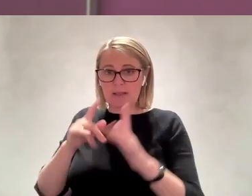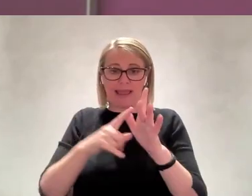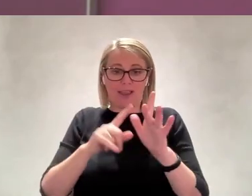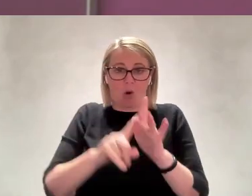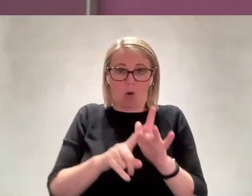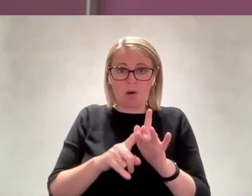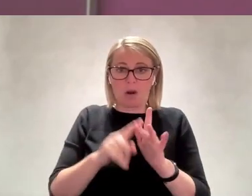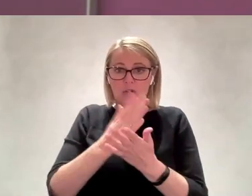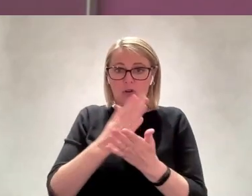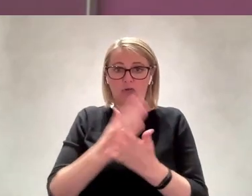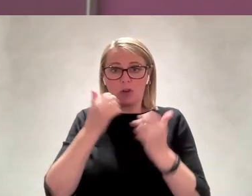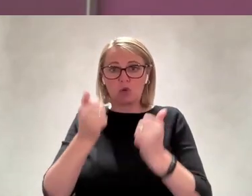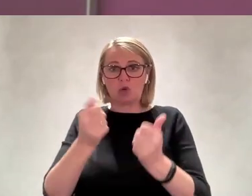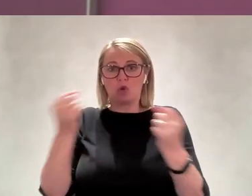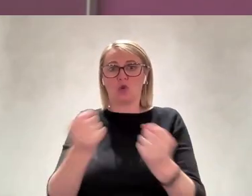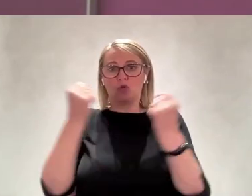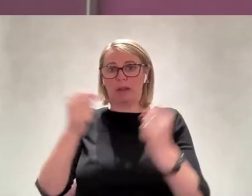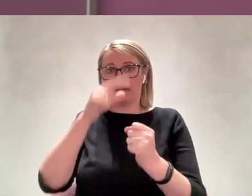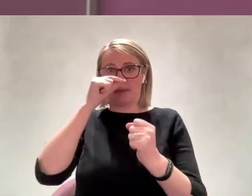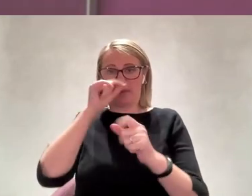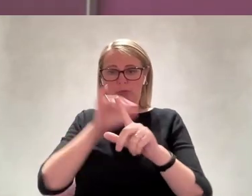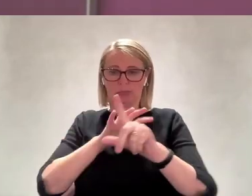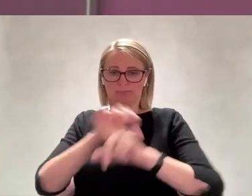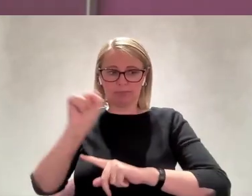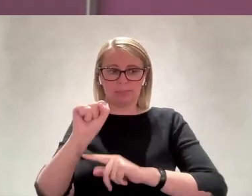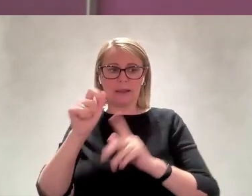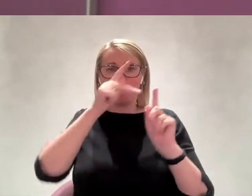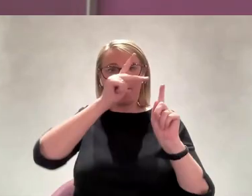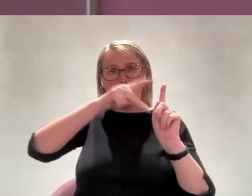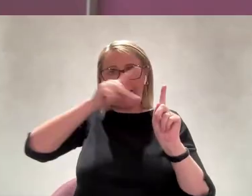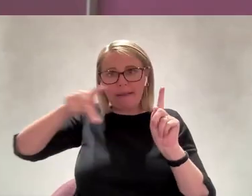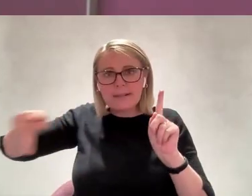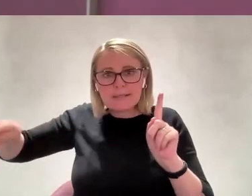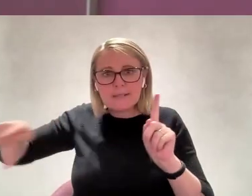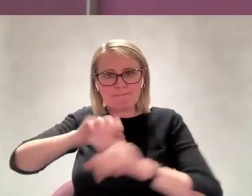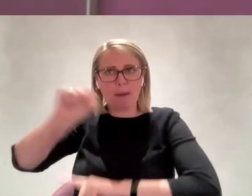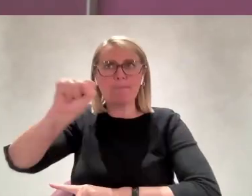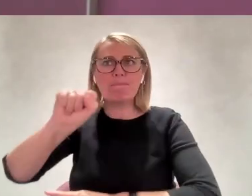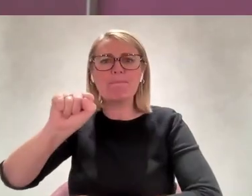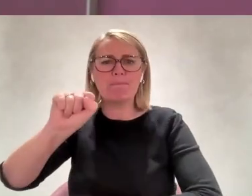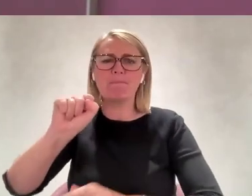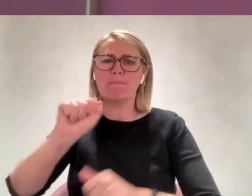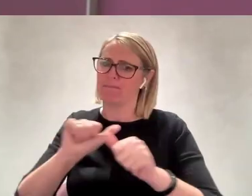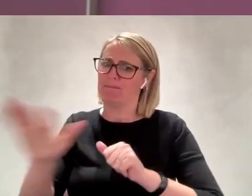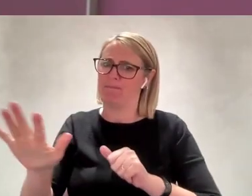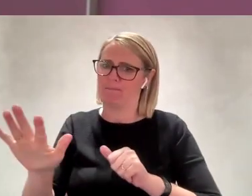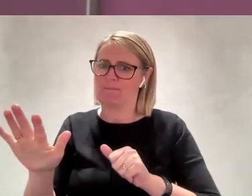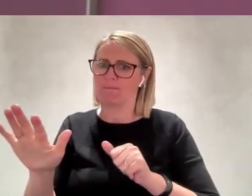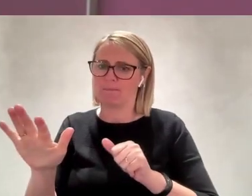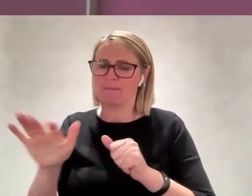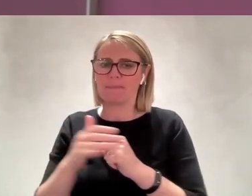And AI is really great strength at being able to look at patterns. So I think that's probably...